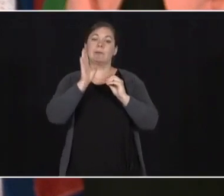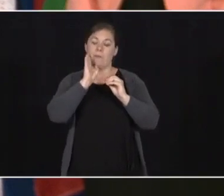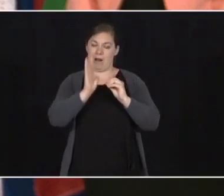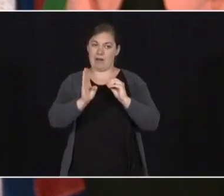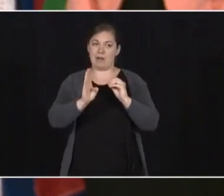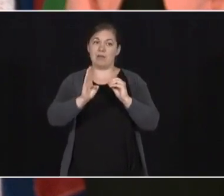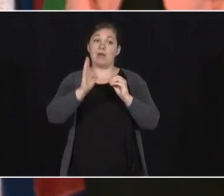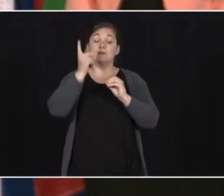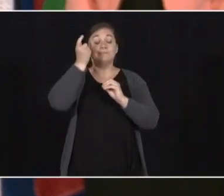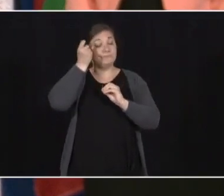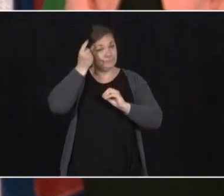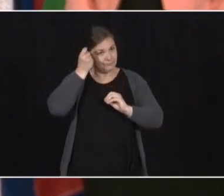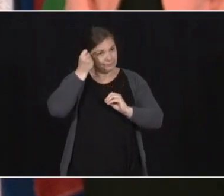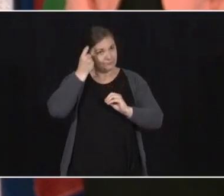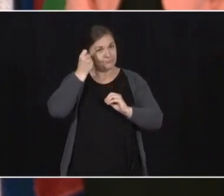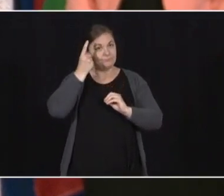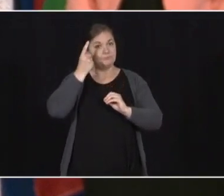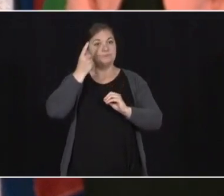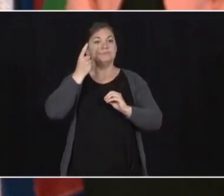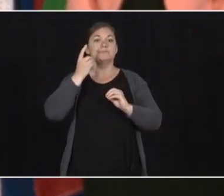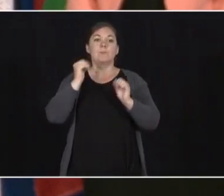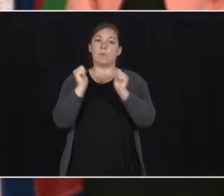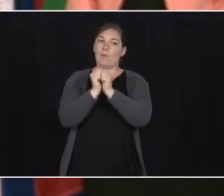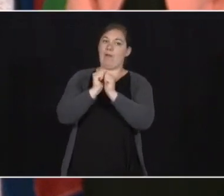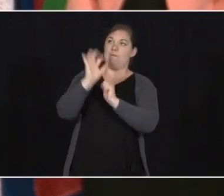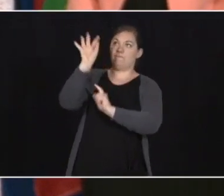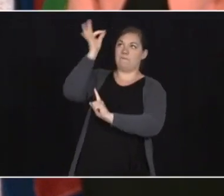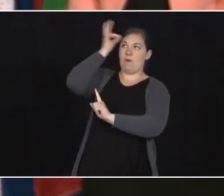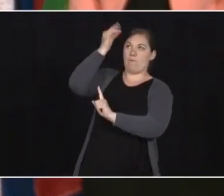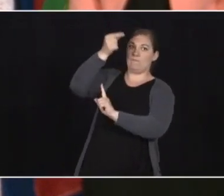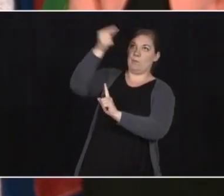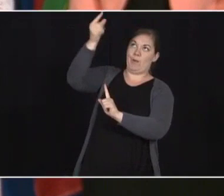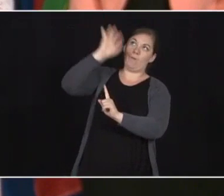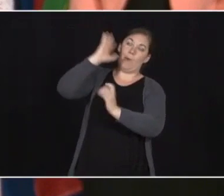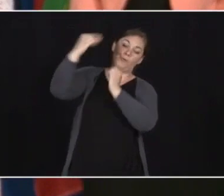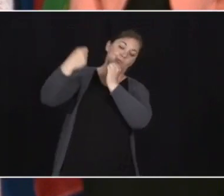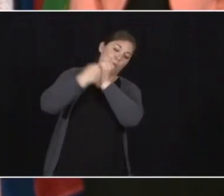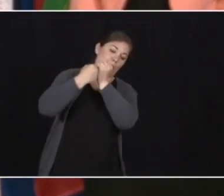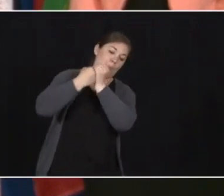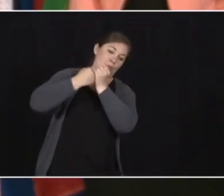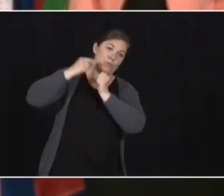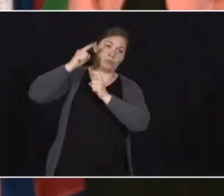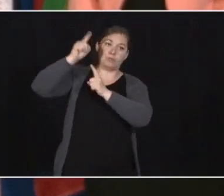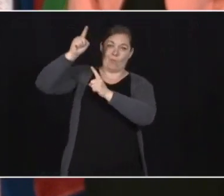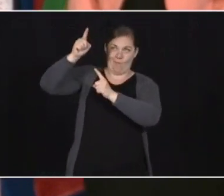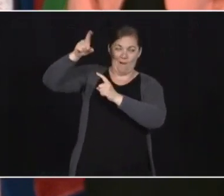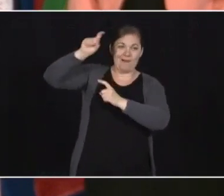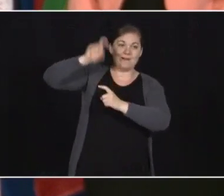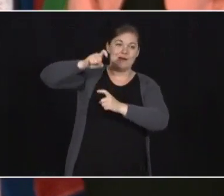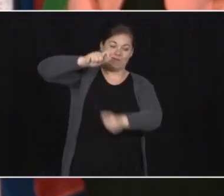We will fix it with the support of the federal government. We need to revamp this situation.